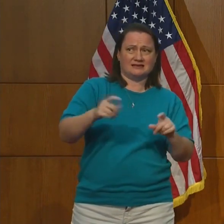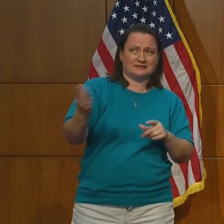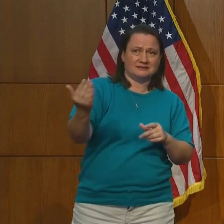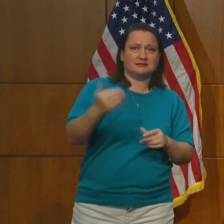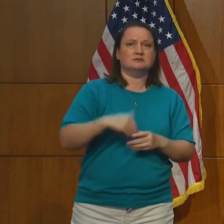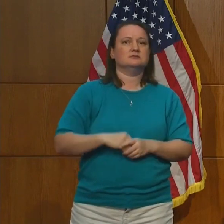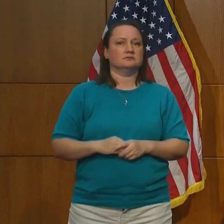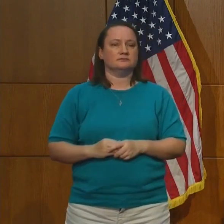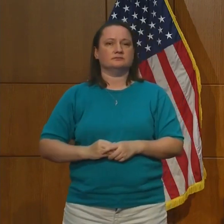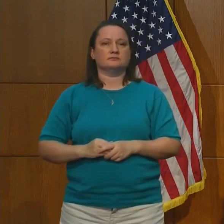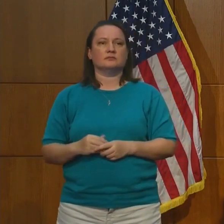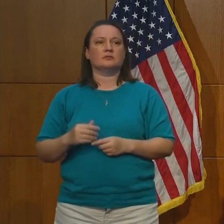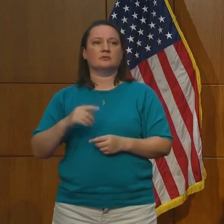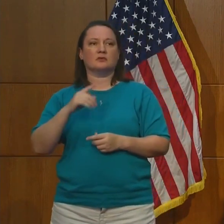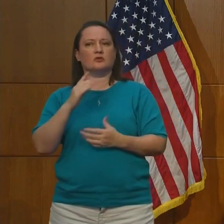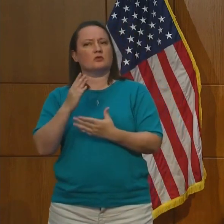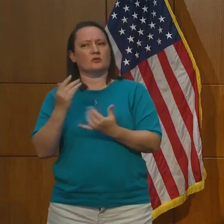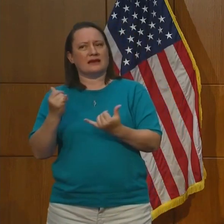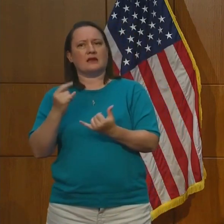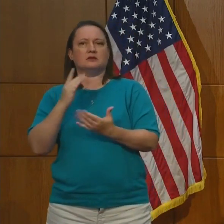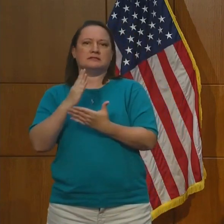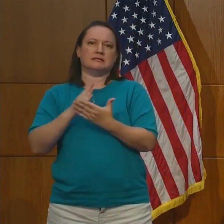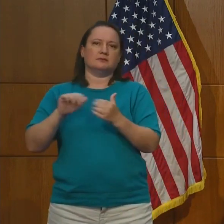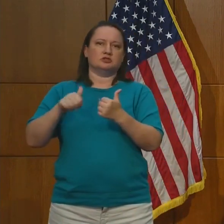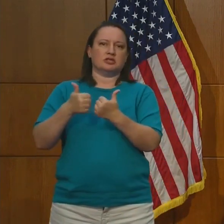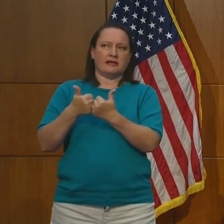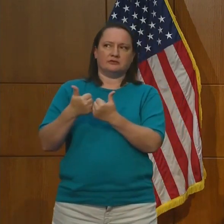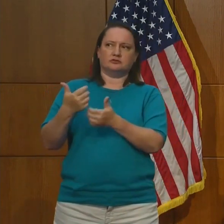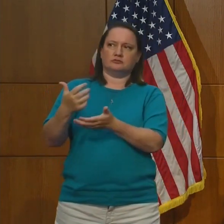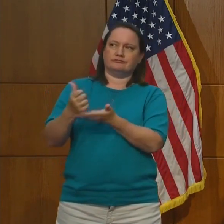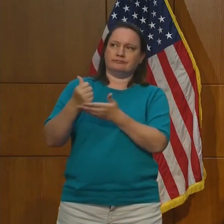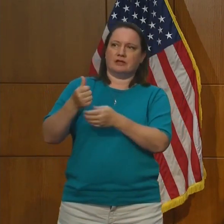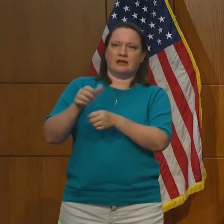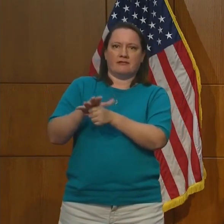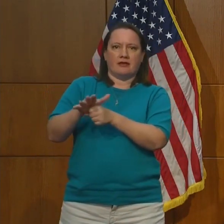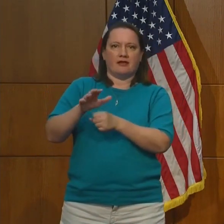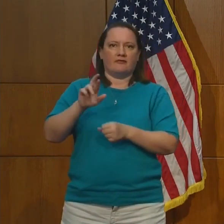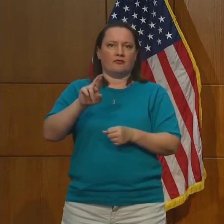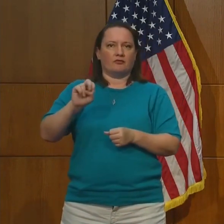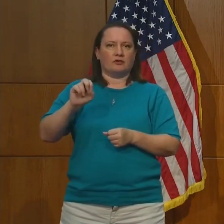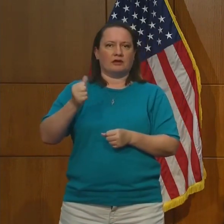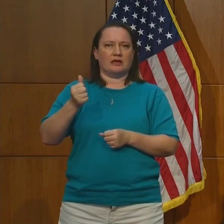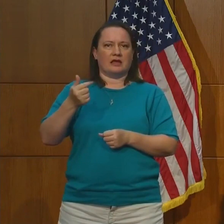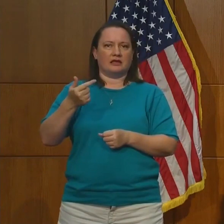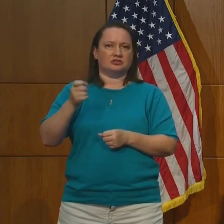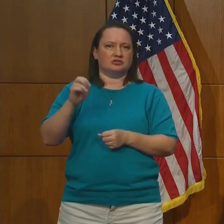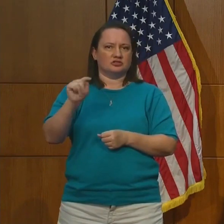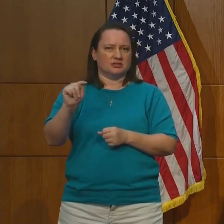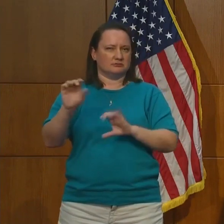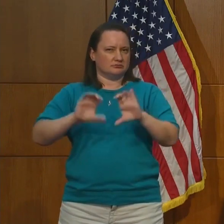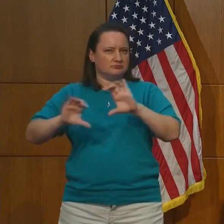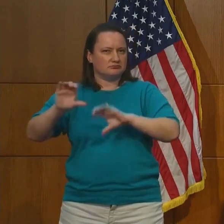MEANS BUT BY GOING TO A- BORN INTO. DIFFERENT INCLUDE CHAIN PEOPLE TO COME OUT AND TELL AND REALLY. I MEAN WE ARE SOME